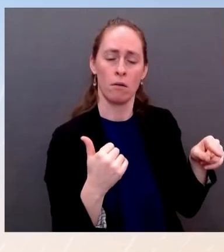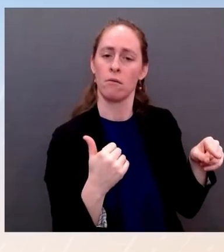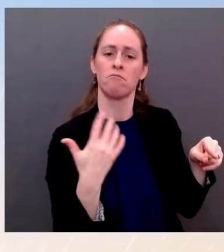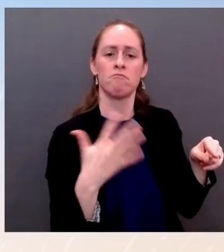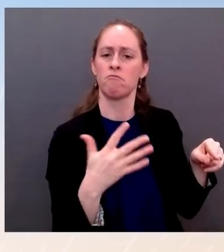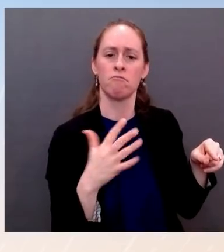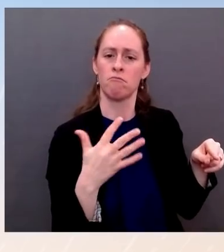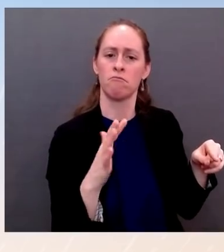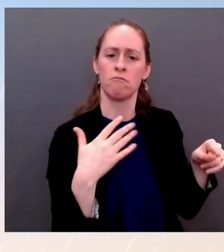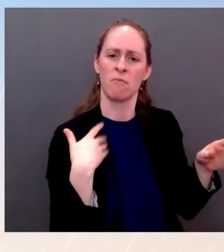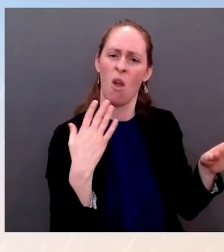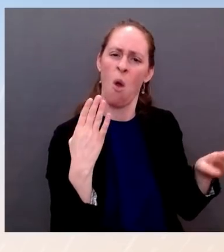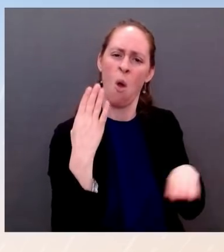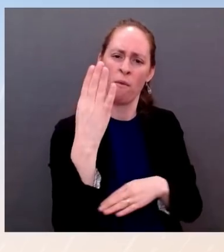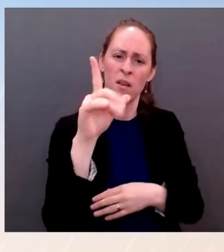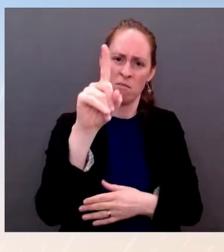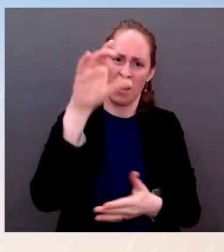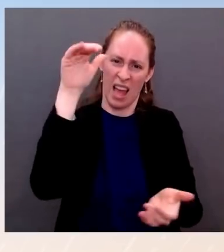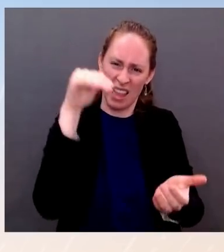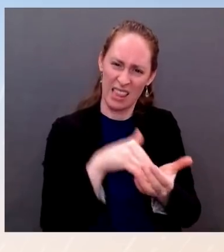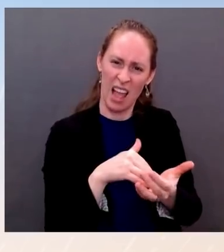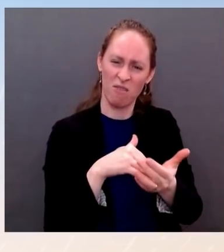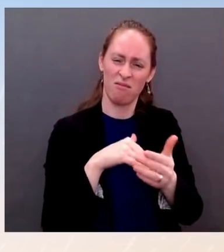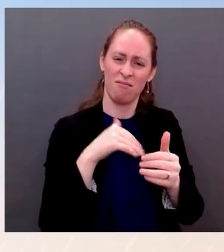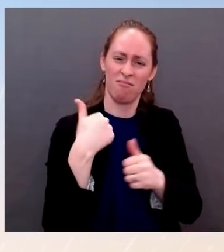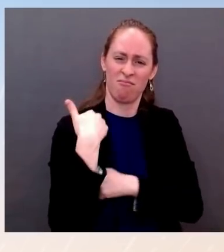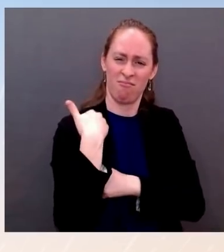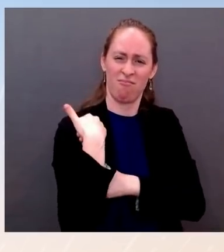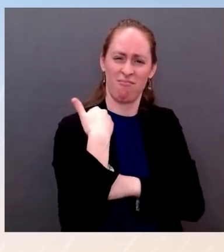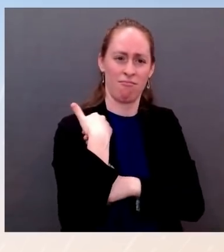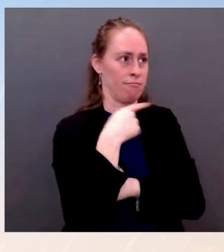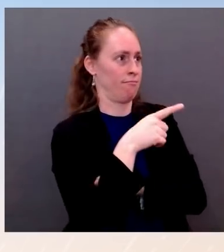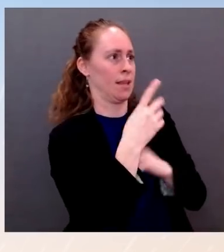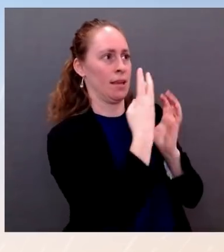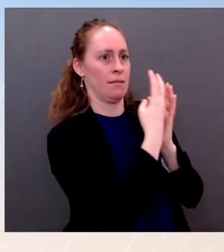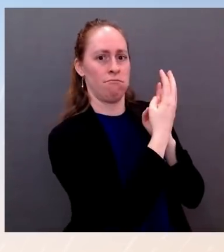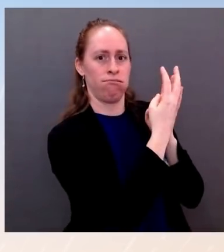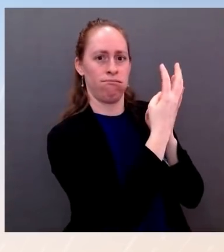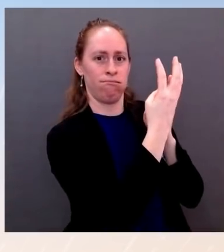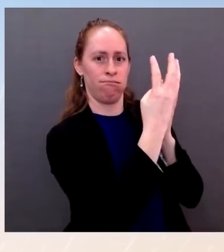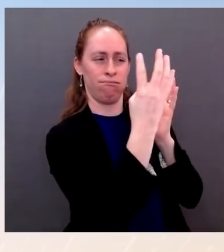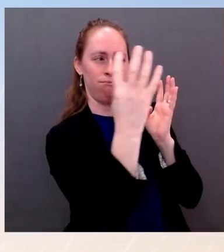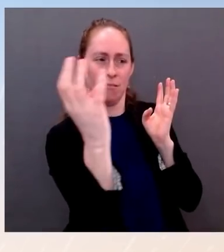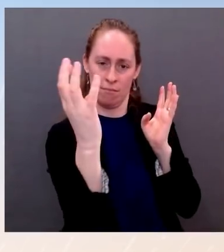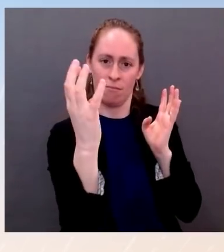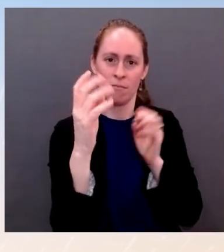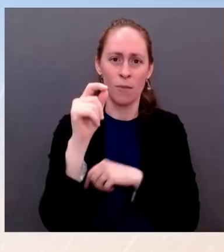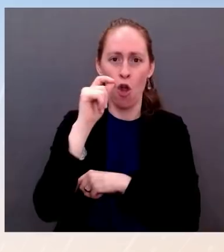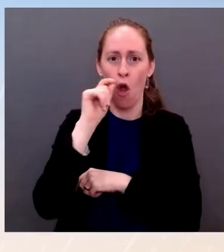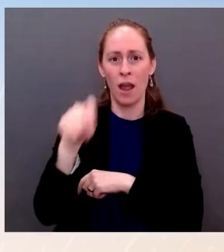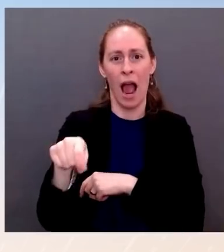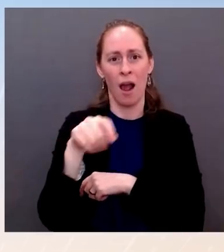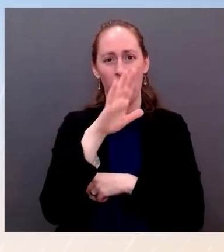with every capacity out there in the open for people to see. It's all over social media. It's all over your news sites.